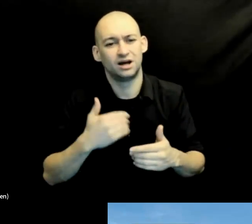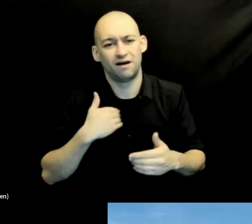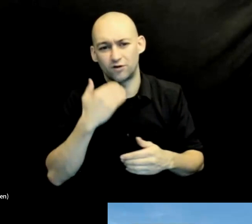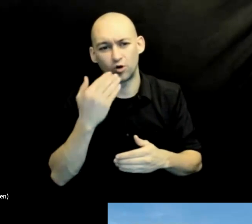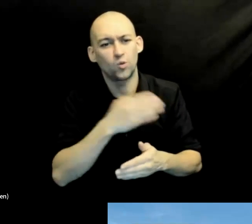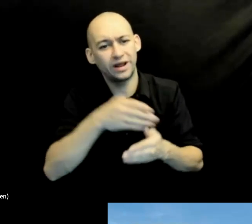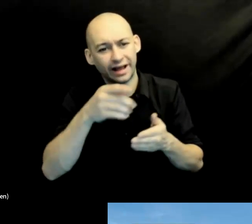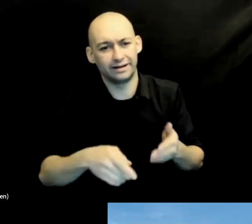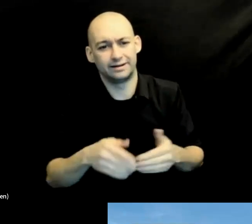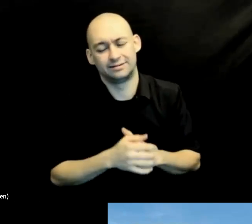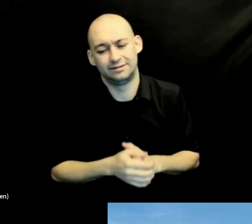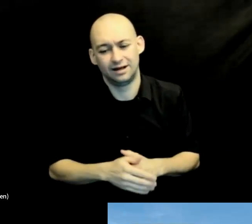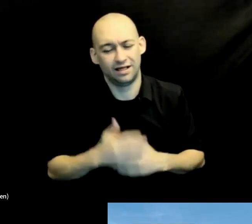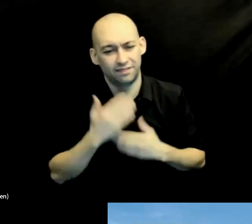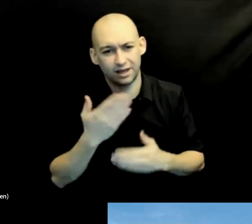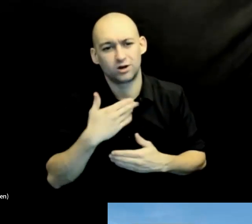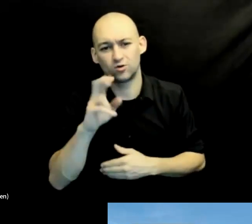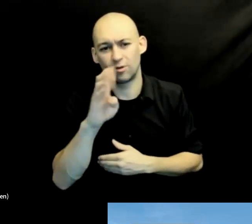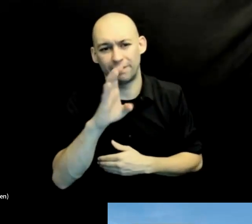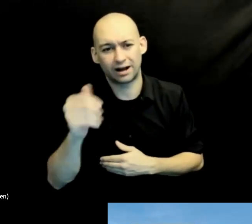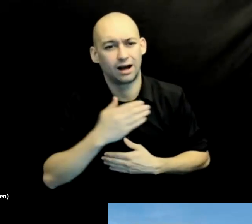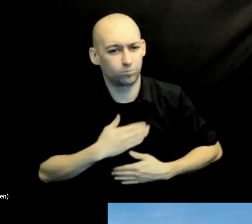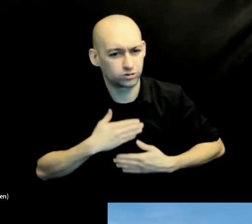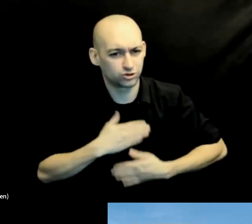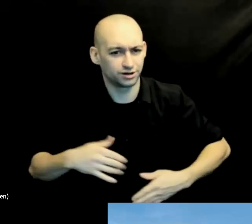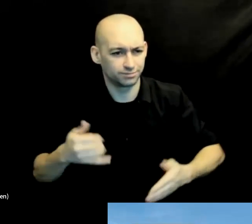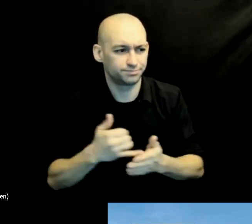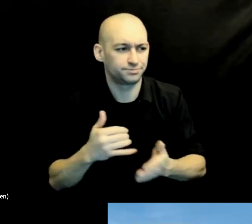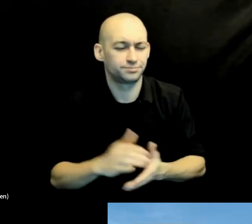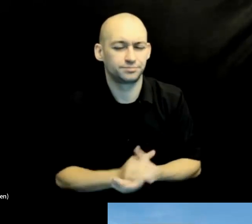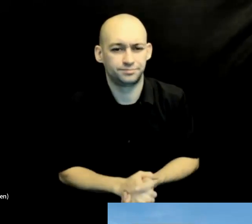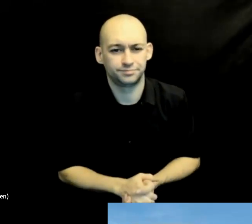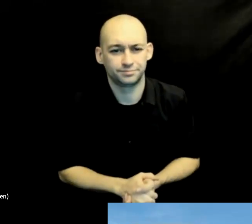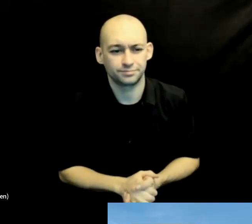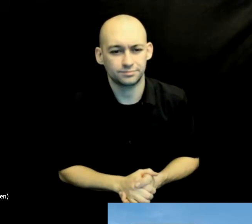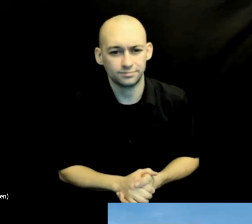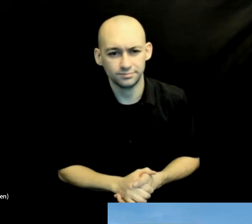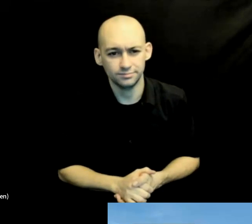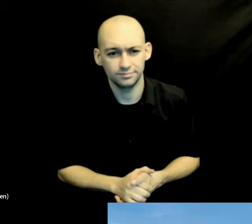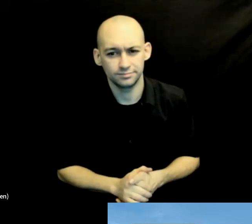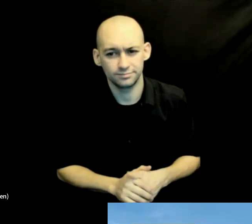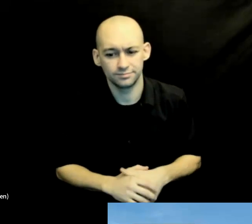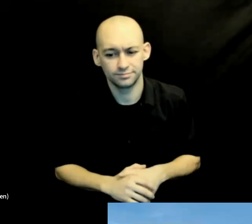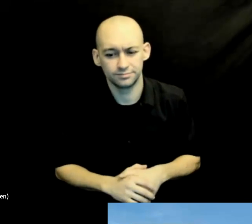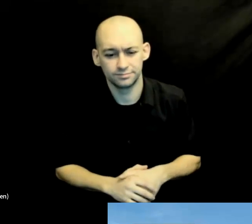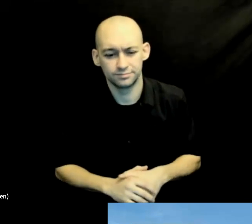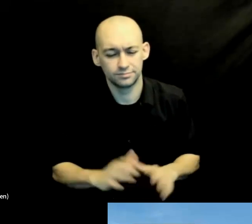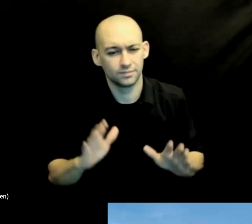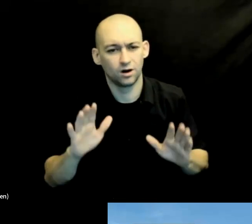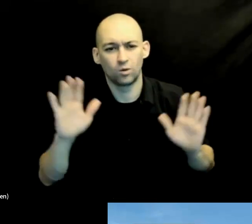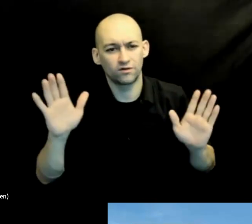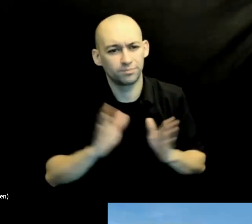Thank you, Rebecca. I really appreciate it. Wonderful! And I believe that answers all of